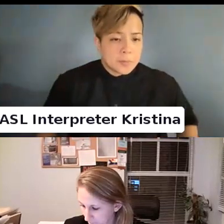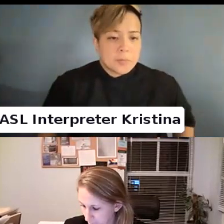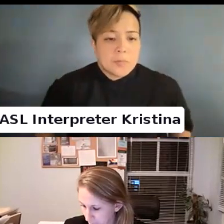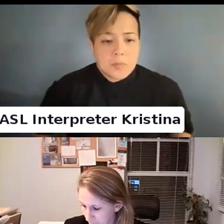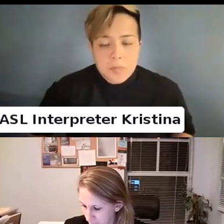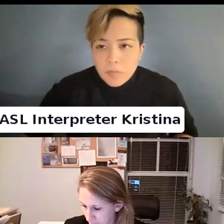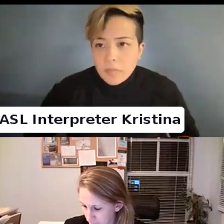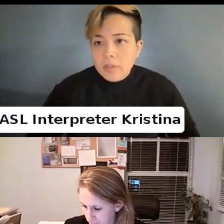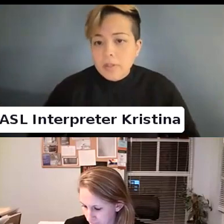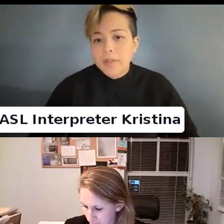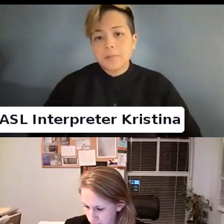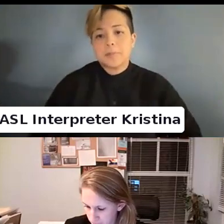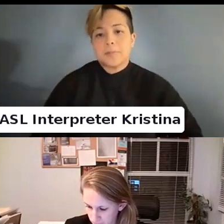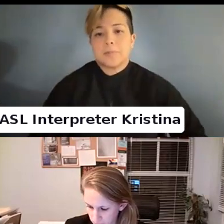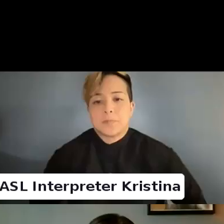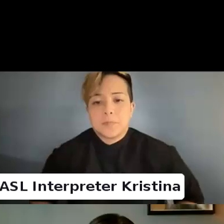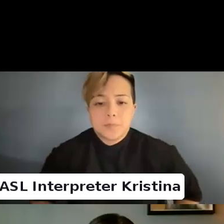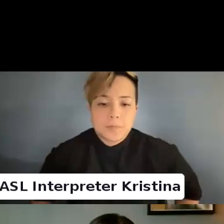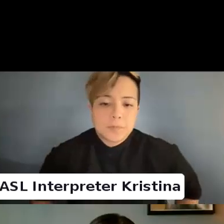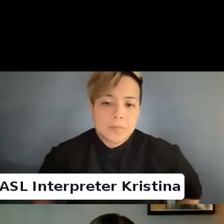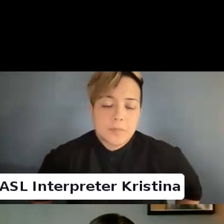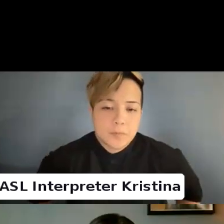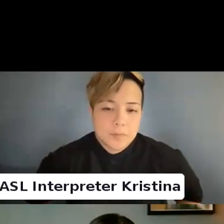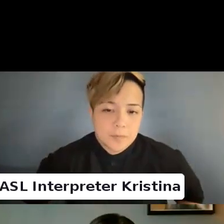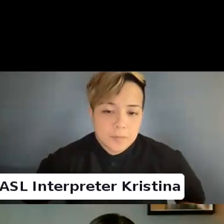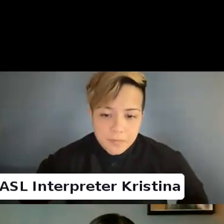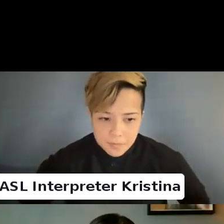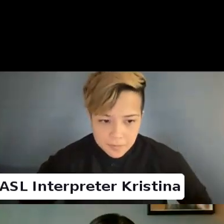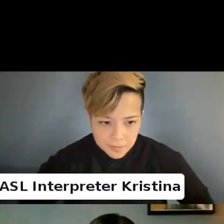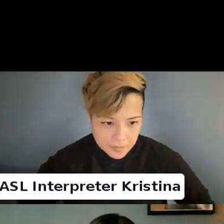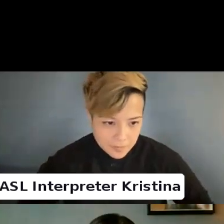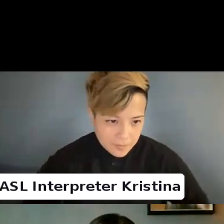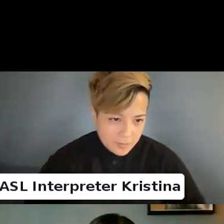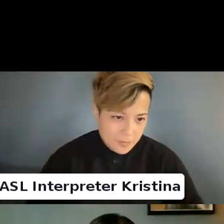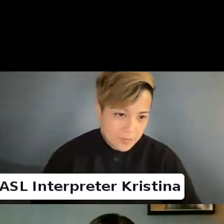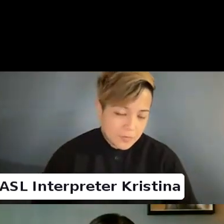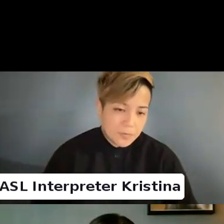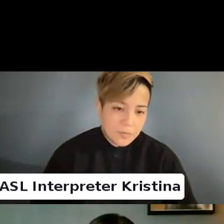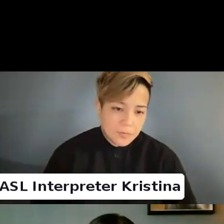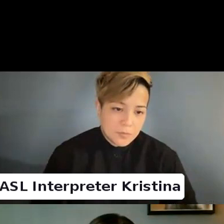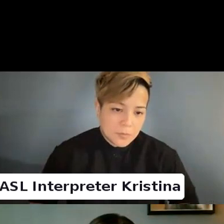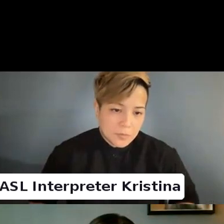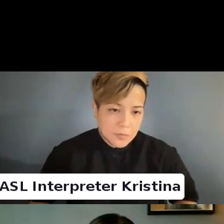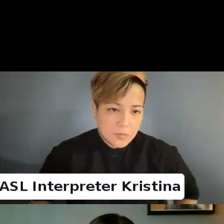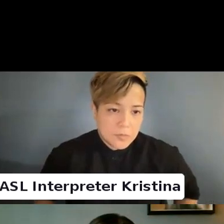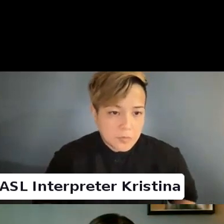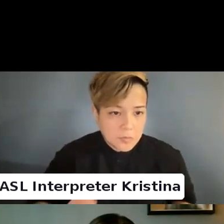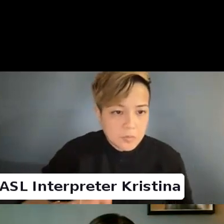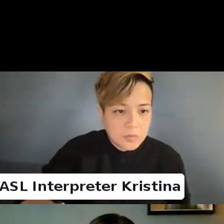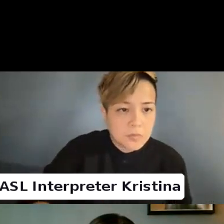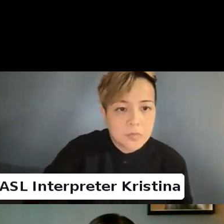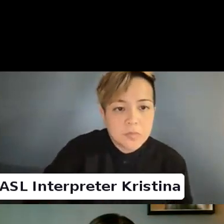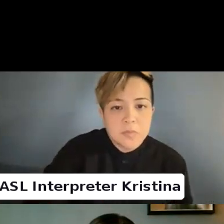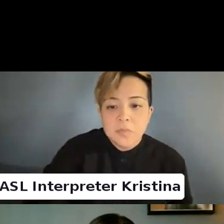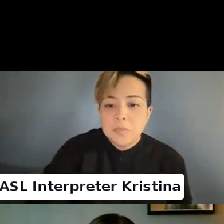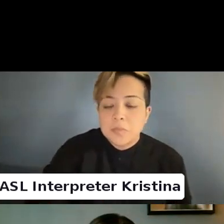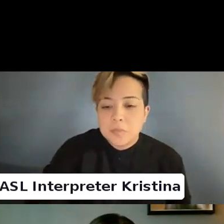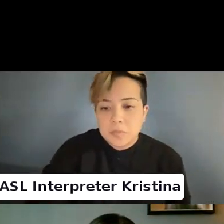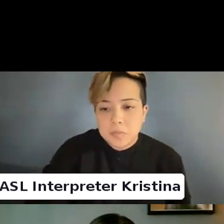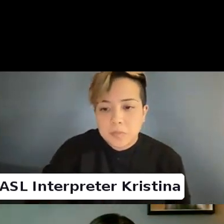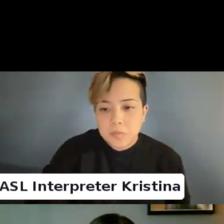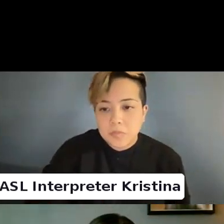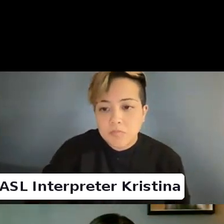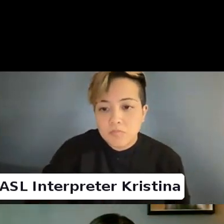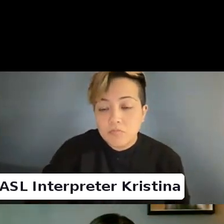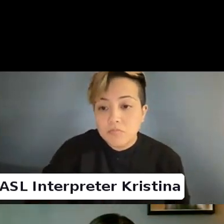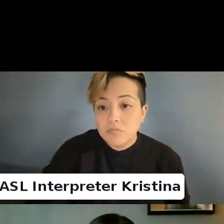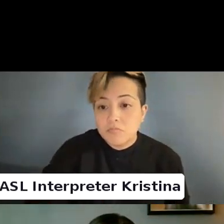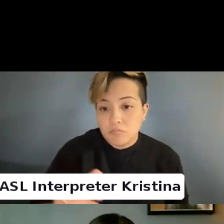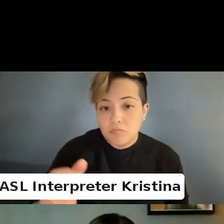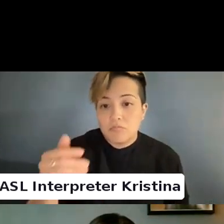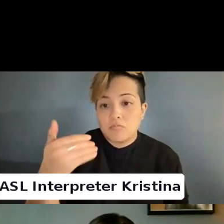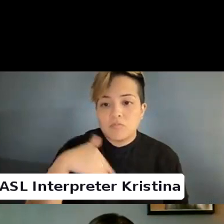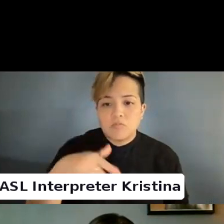Just to chime in quickly on that.